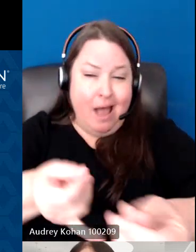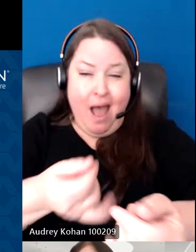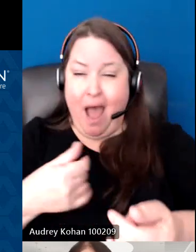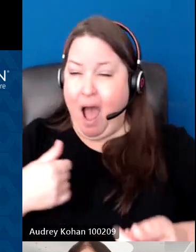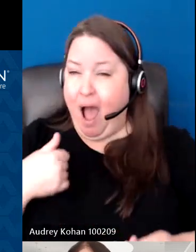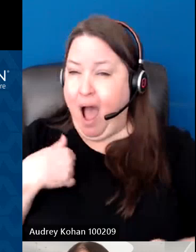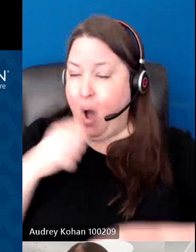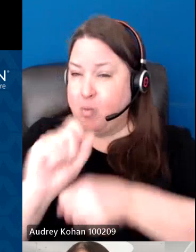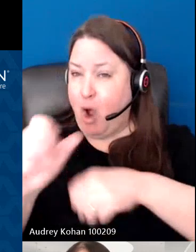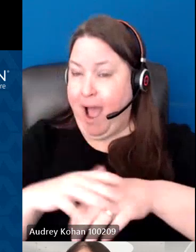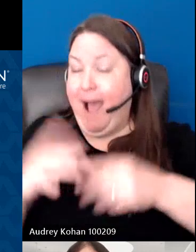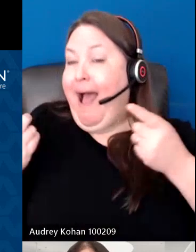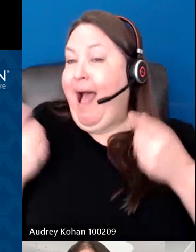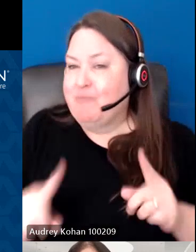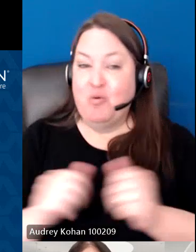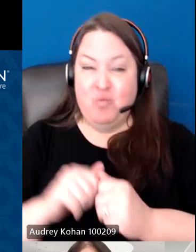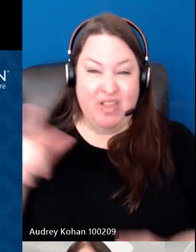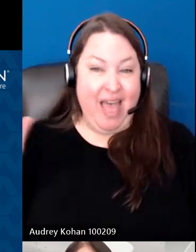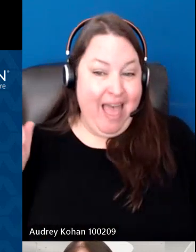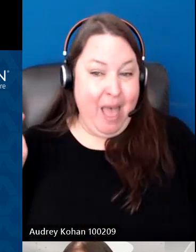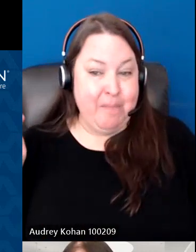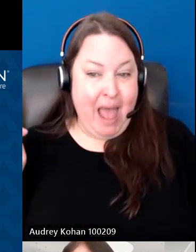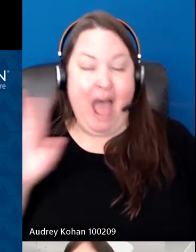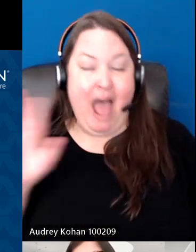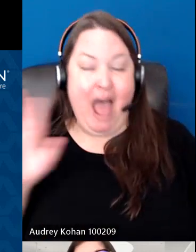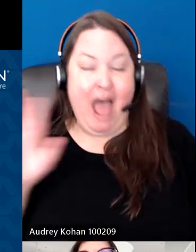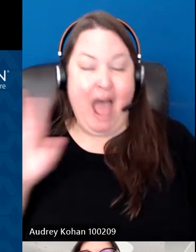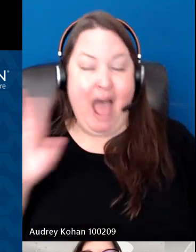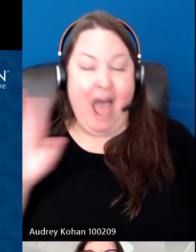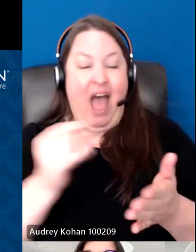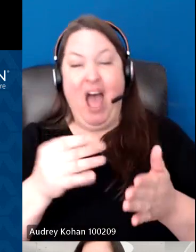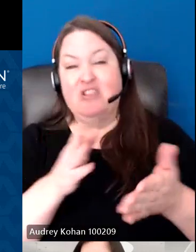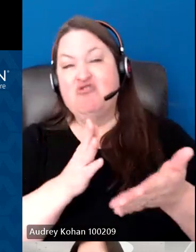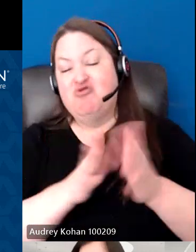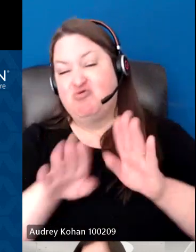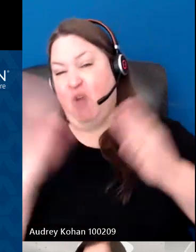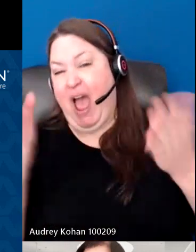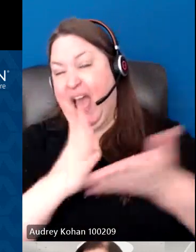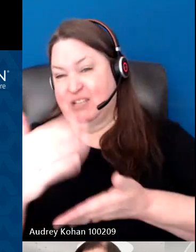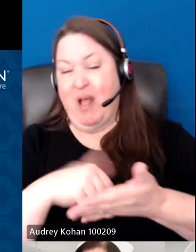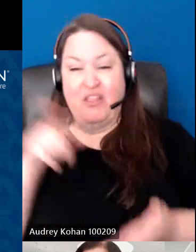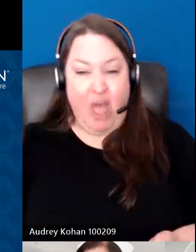on happened to be with amn because in all honesty and transparency they were my um a partner and my